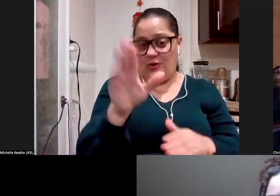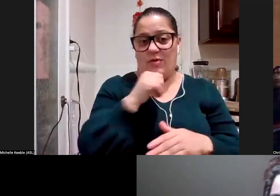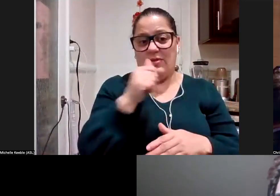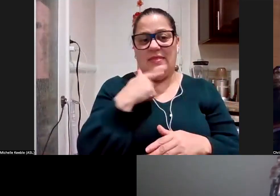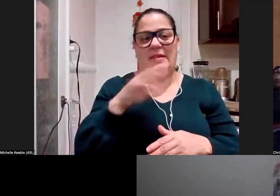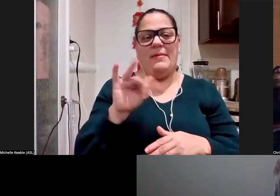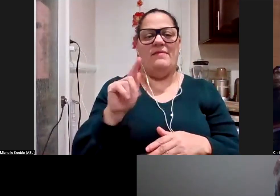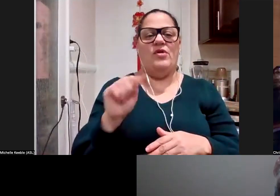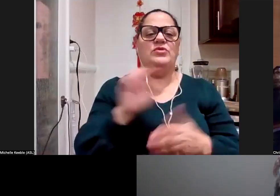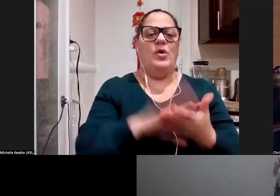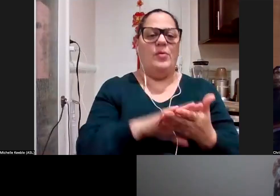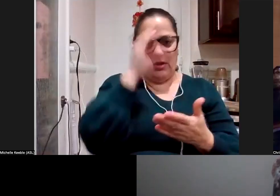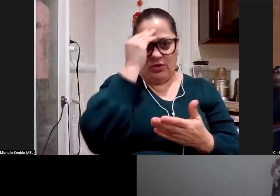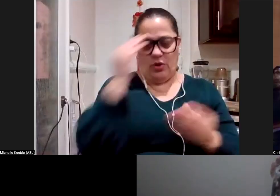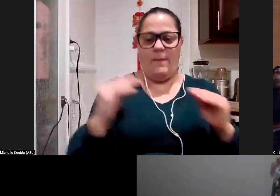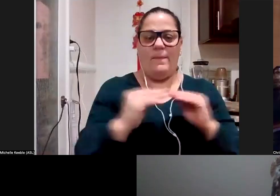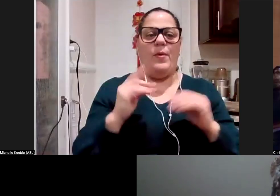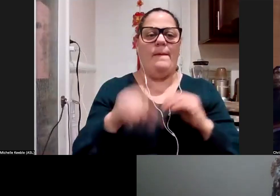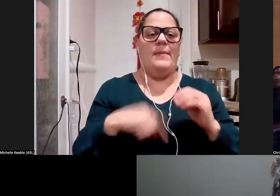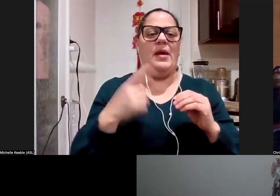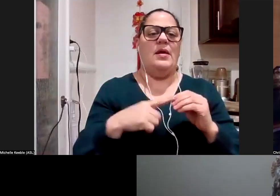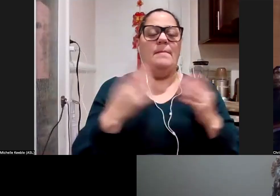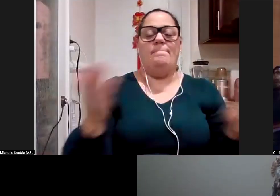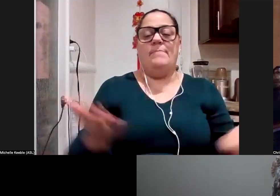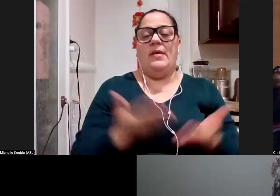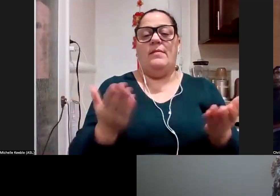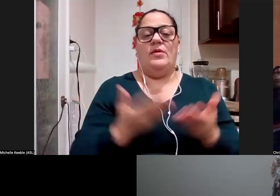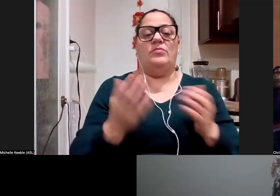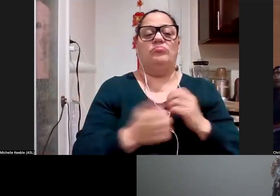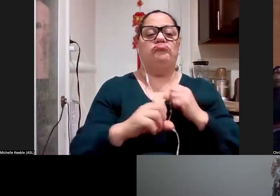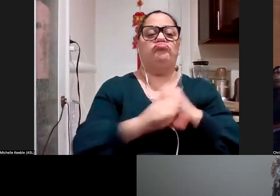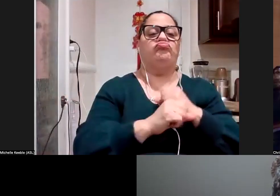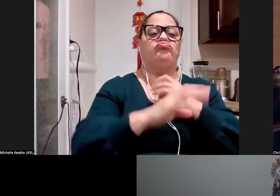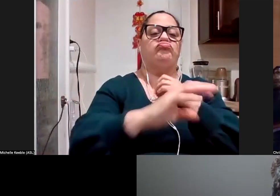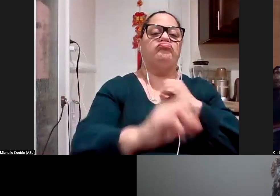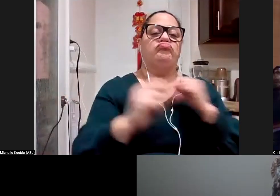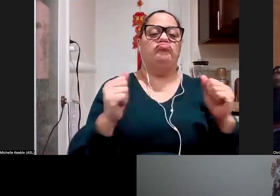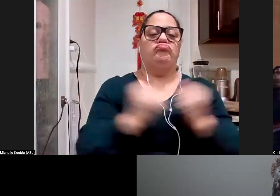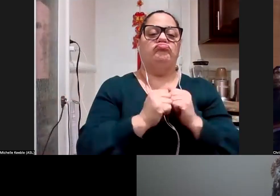I'd love to learn more about it. Okay, good. Maybe you can expand on that in in our an email